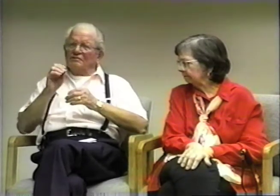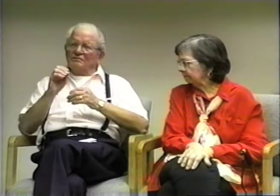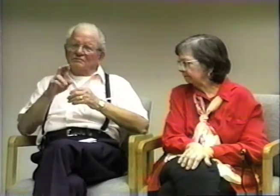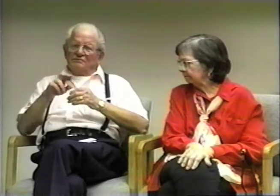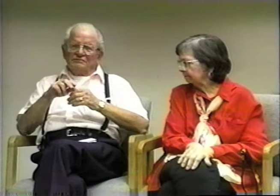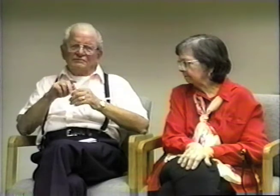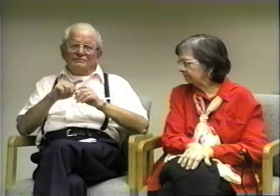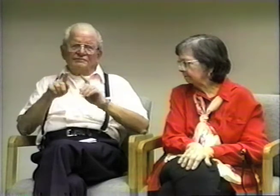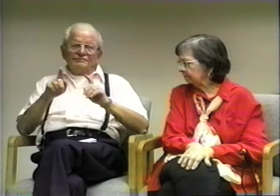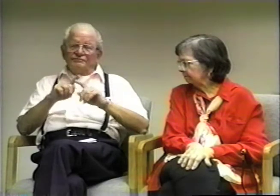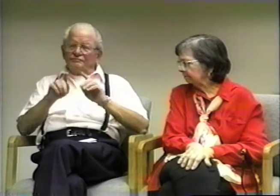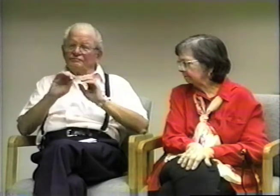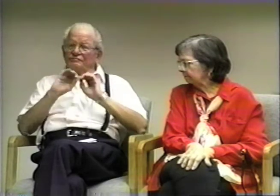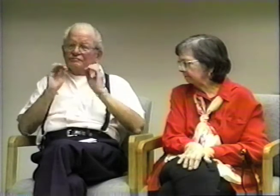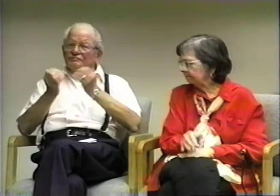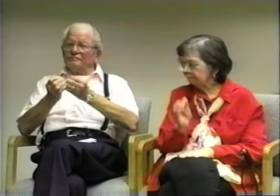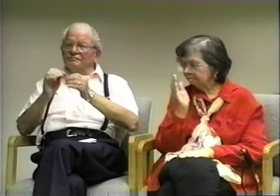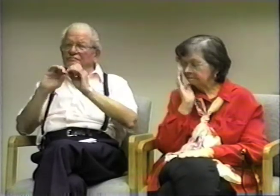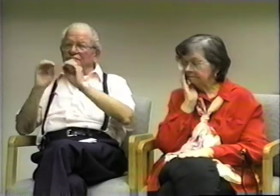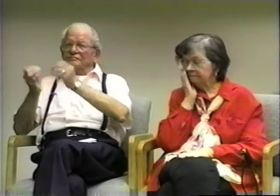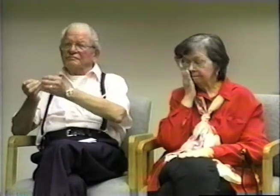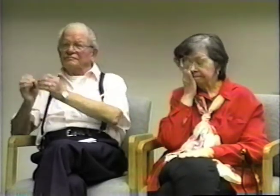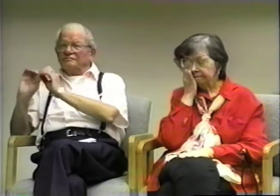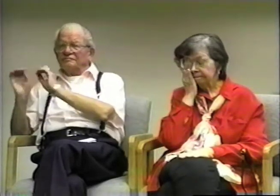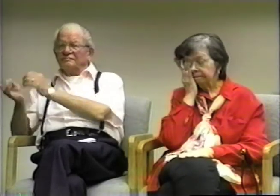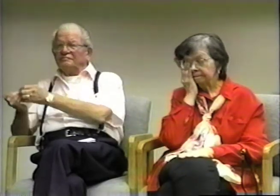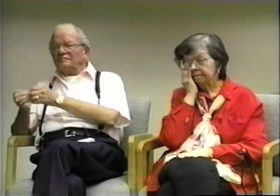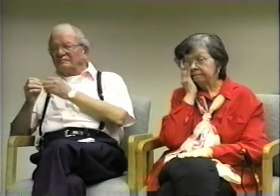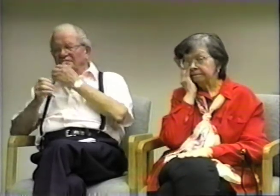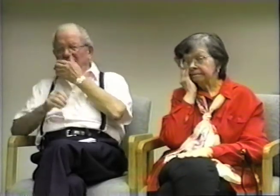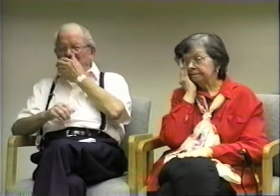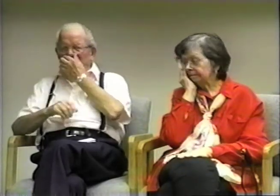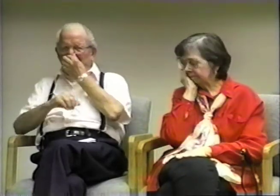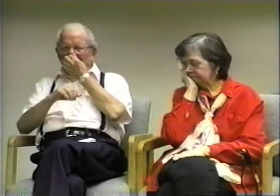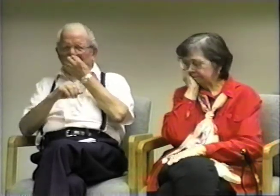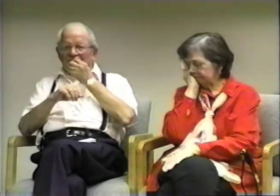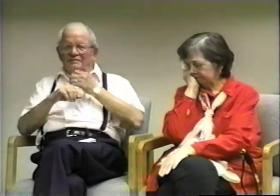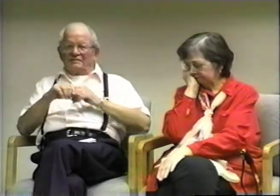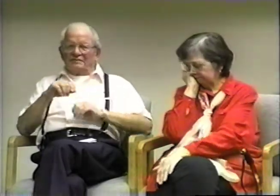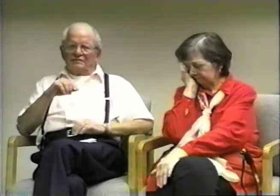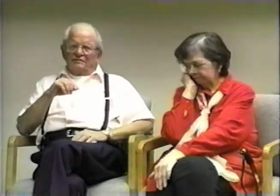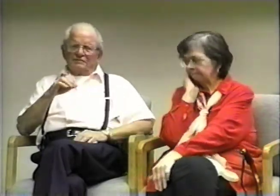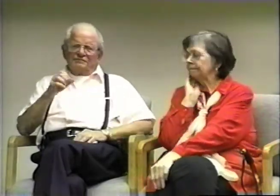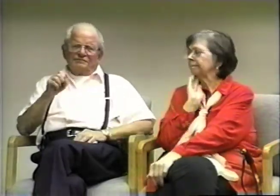I also enjoy working with various Deaf organizations.